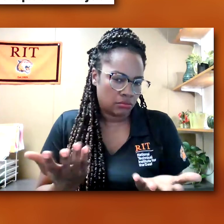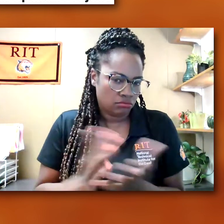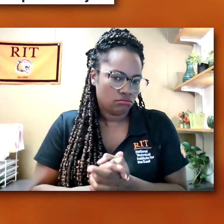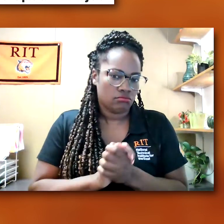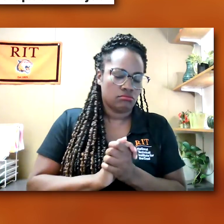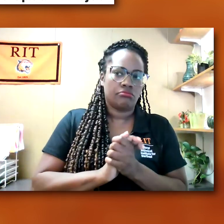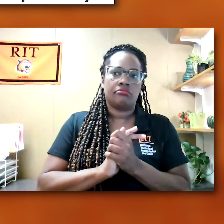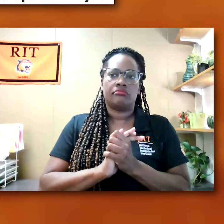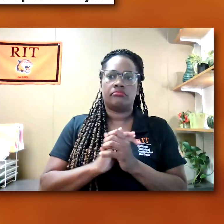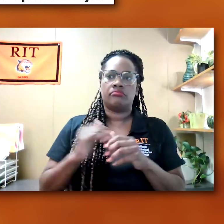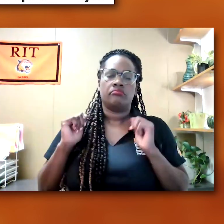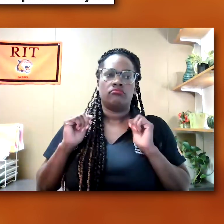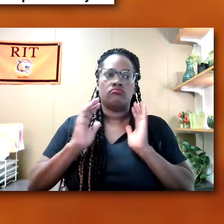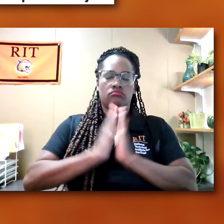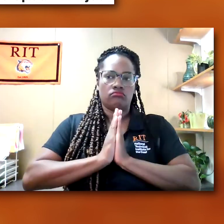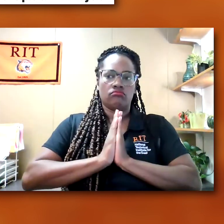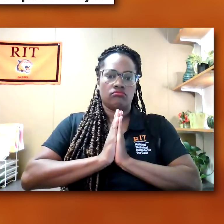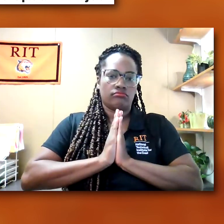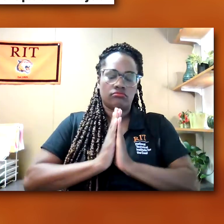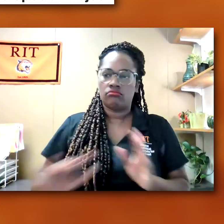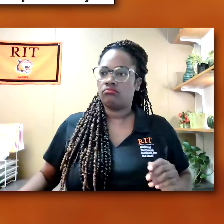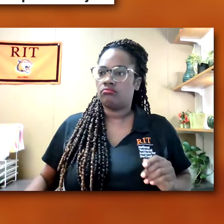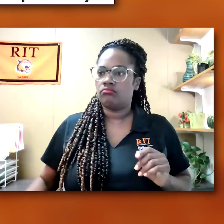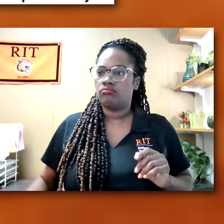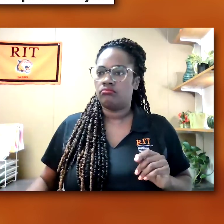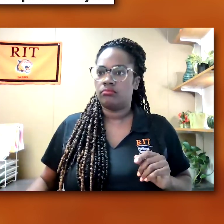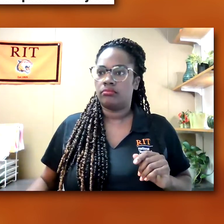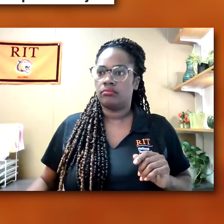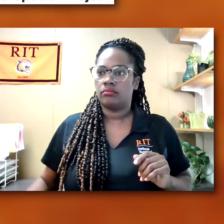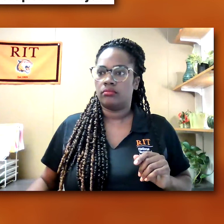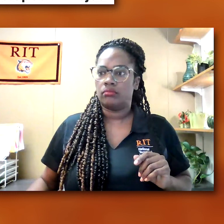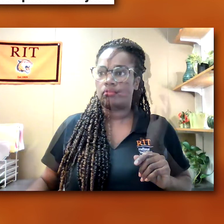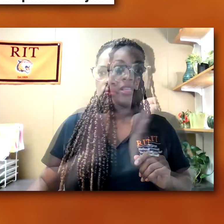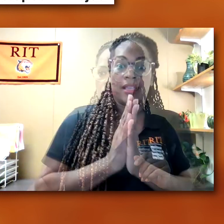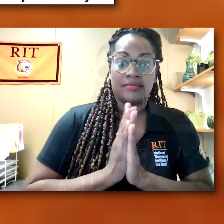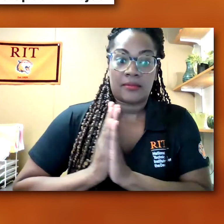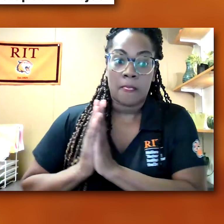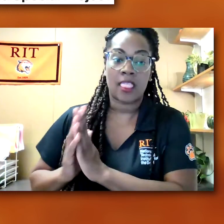based on the criteria that I had shown before. OK, so, that's my recommendation.